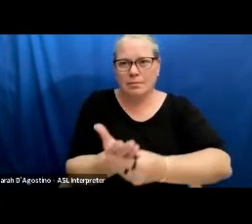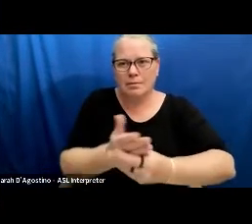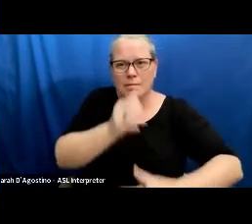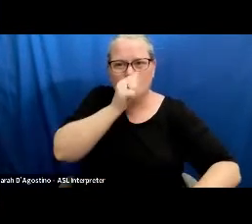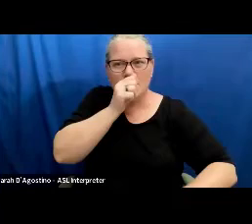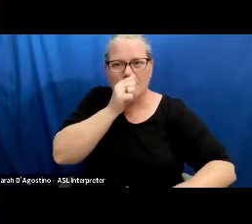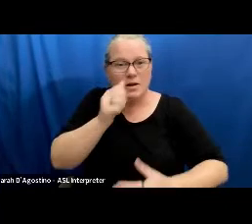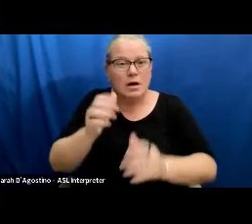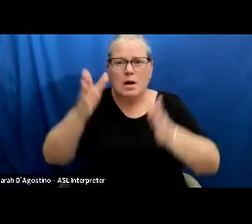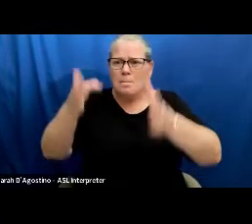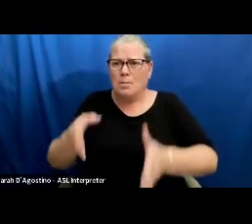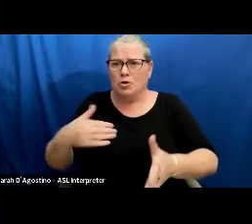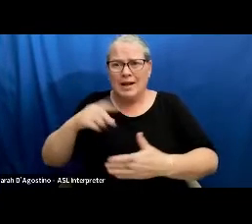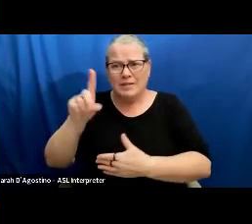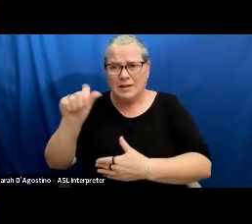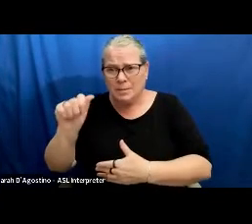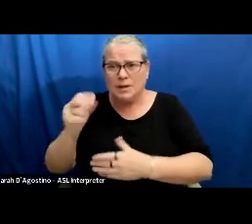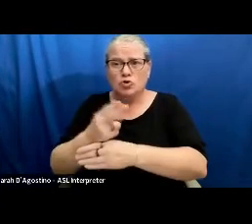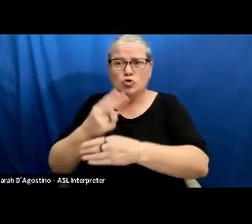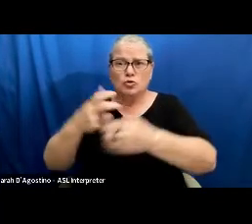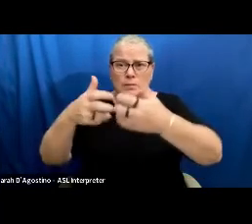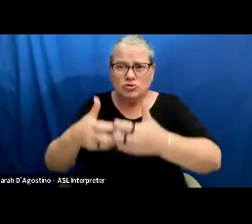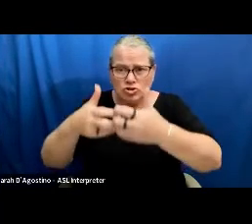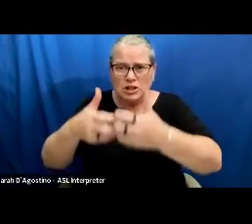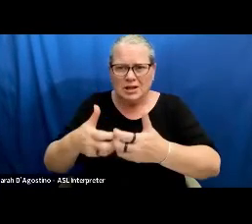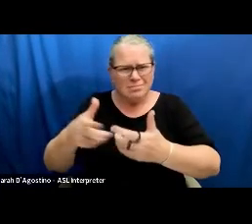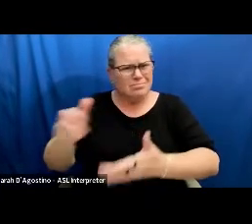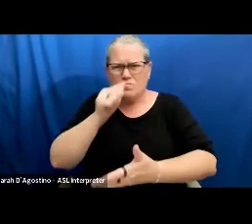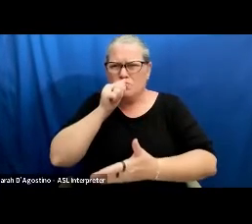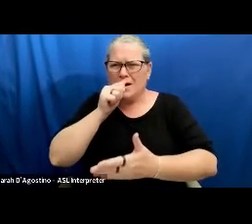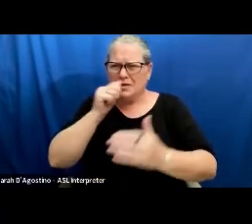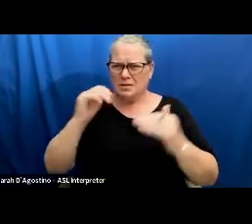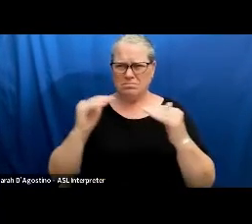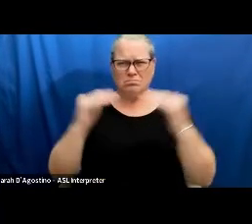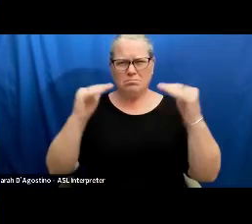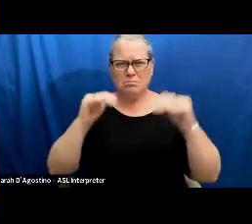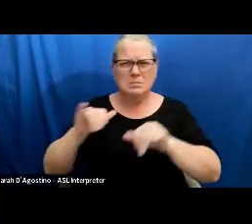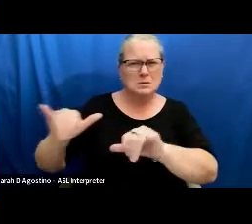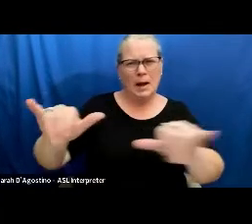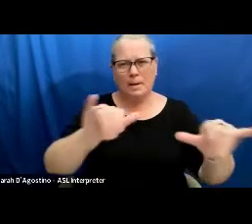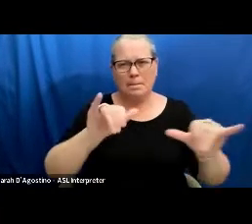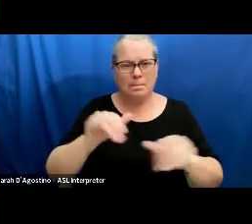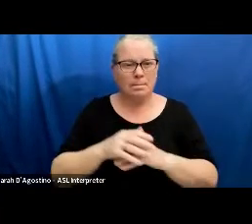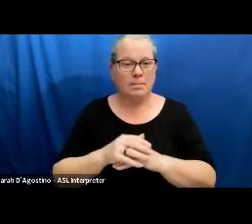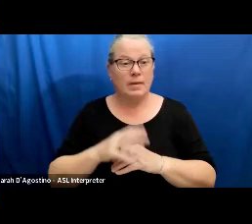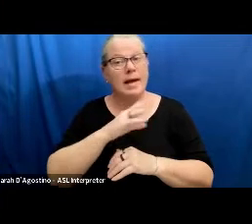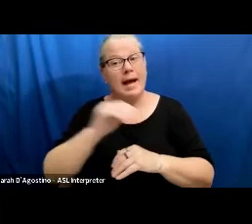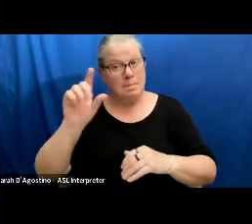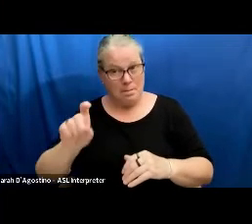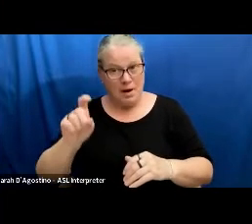right to privacy that we all do and there needs to be a ballot marking system the great thing about